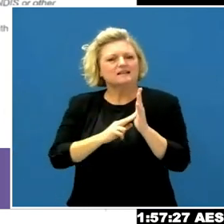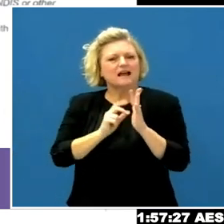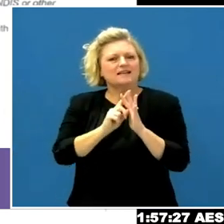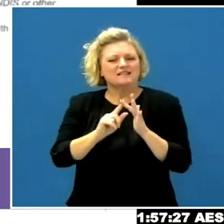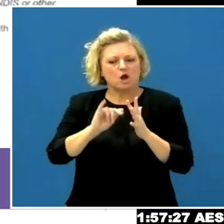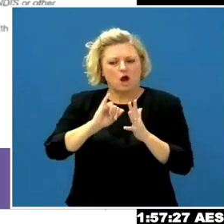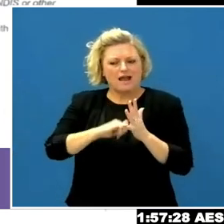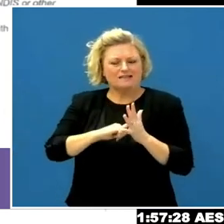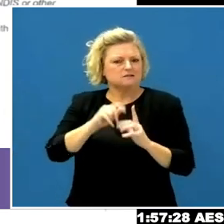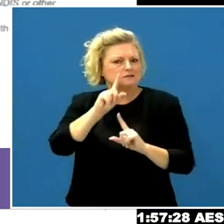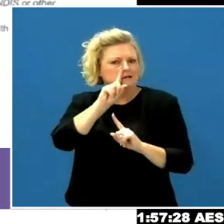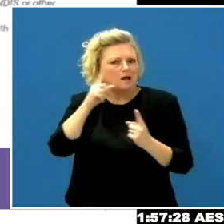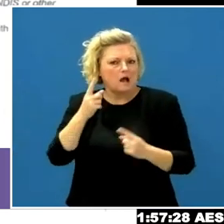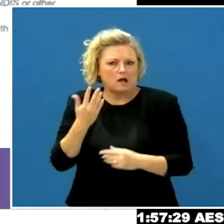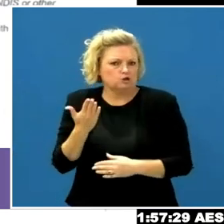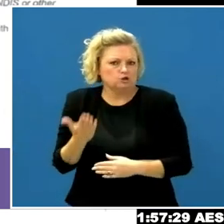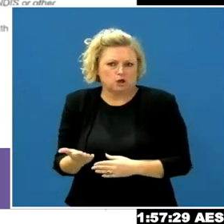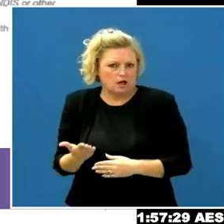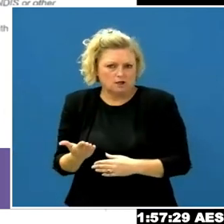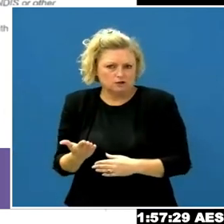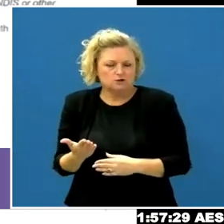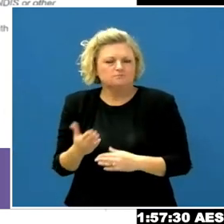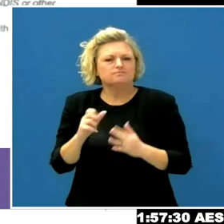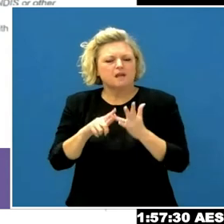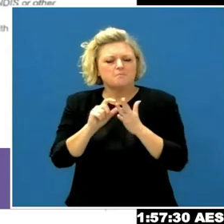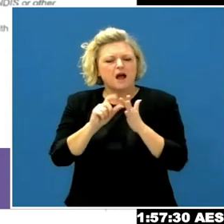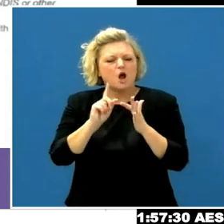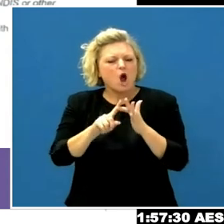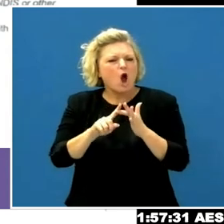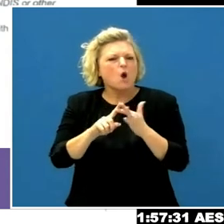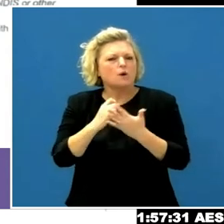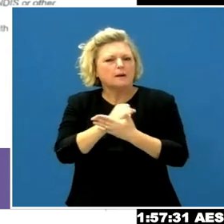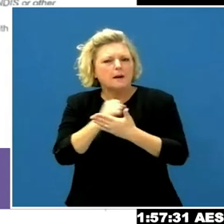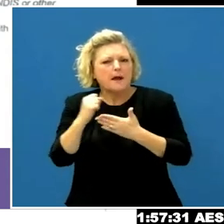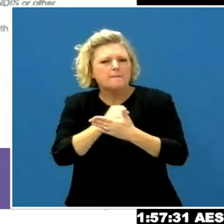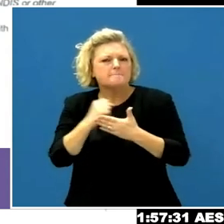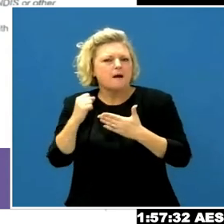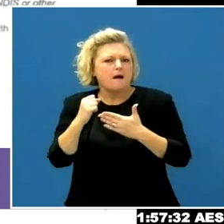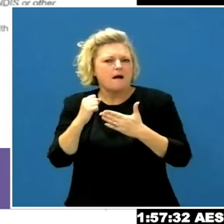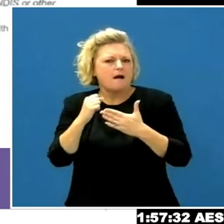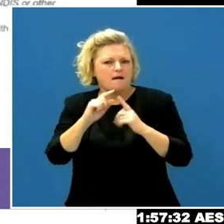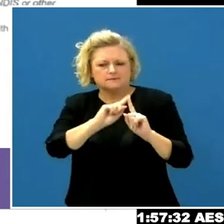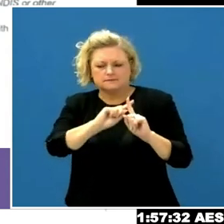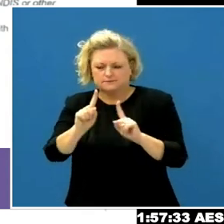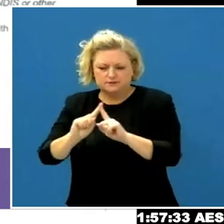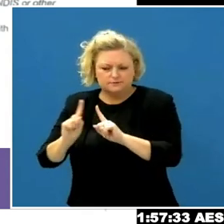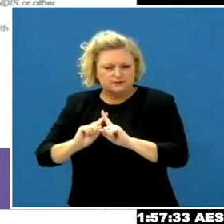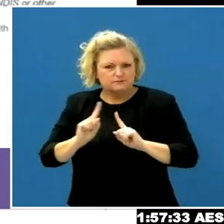Support item reference number varies, Afford service/requested varies then frequency